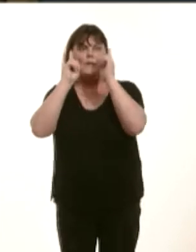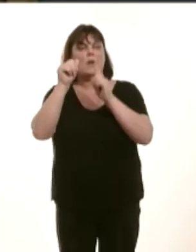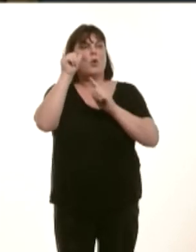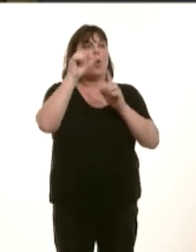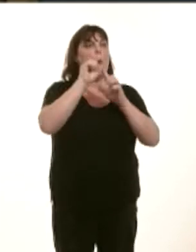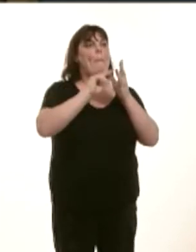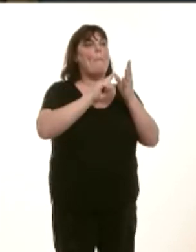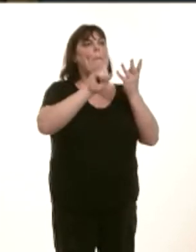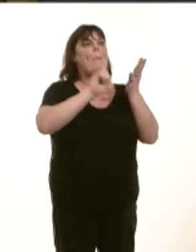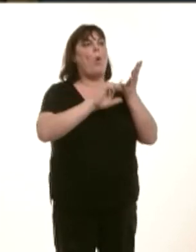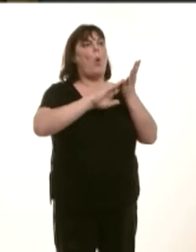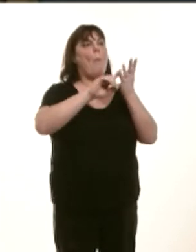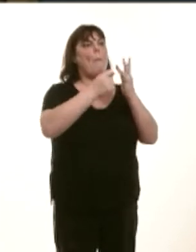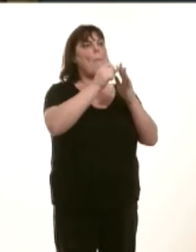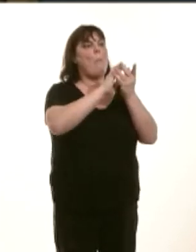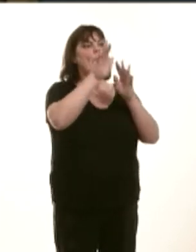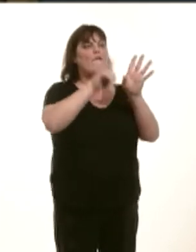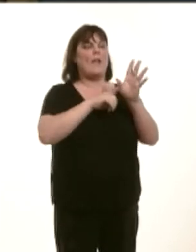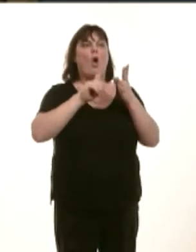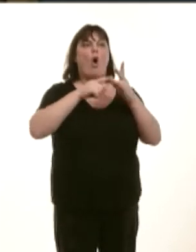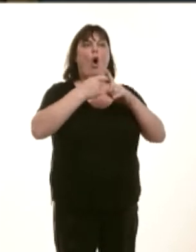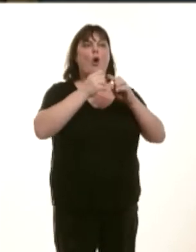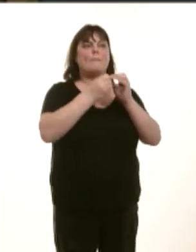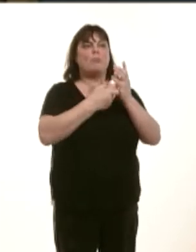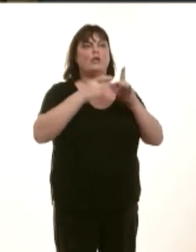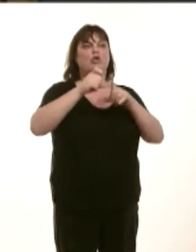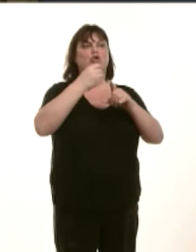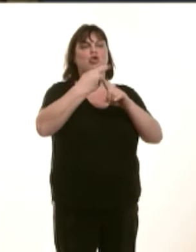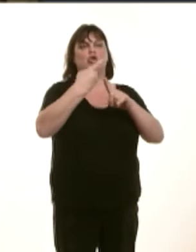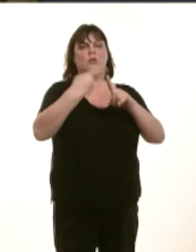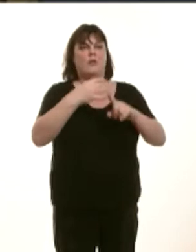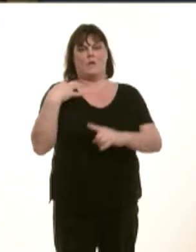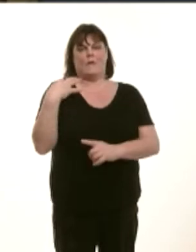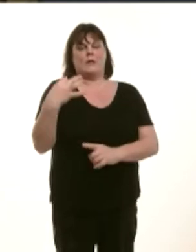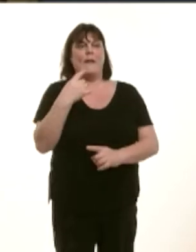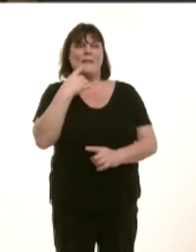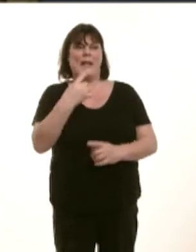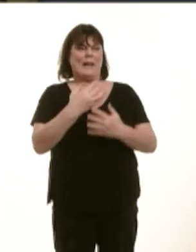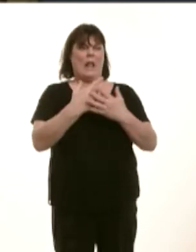the perception of elitism presented a significant barrier to increasing the application to Oxbridge,